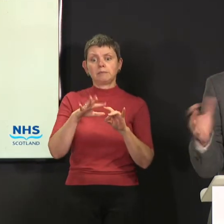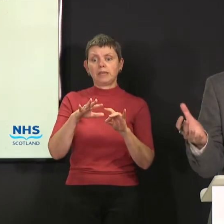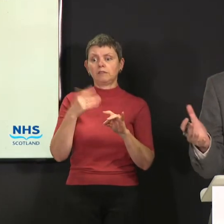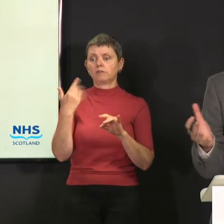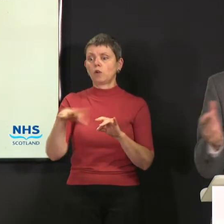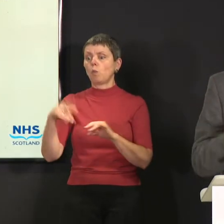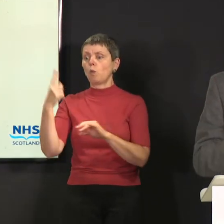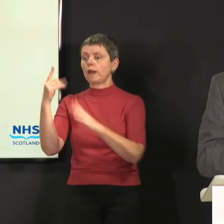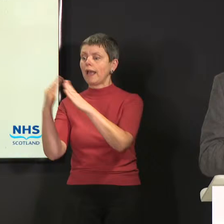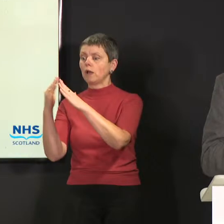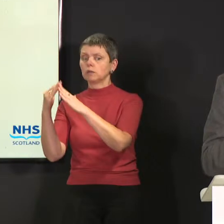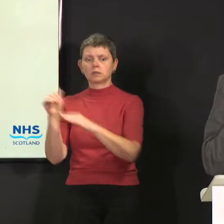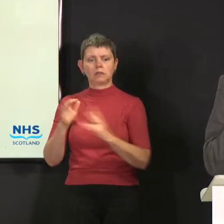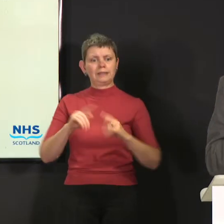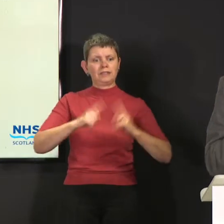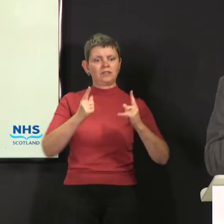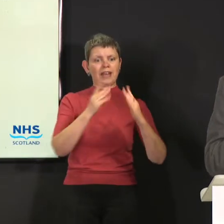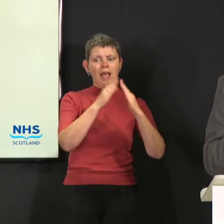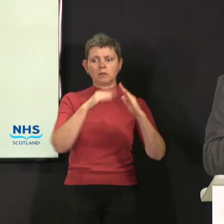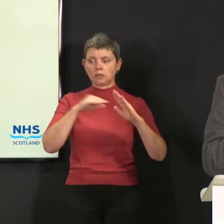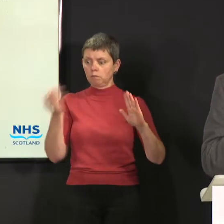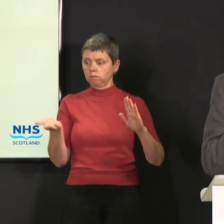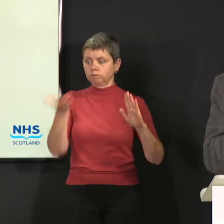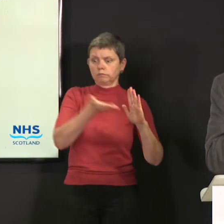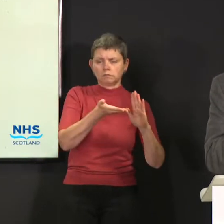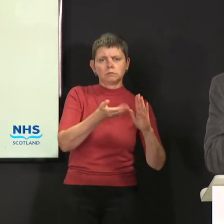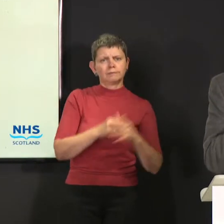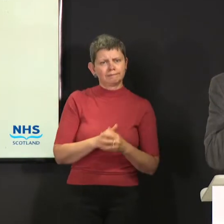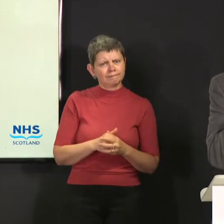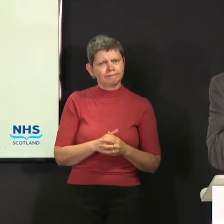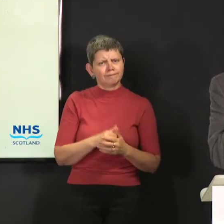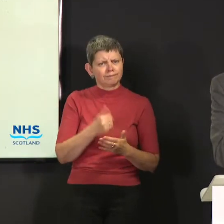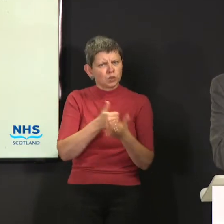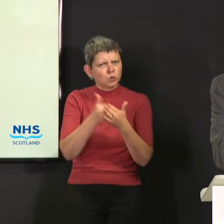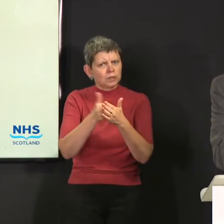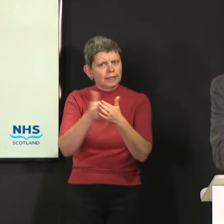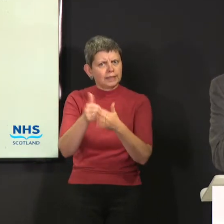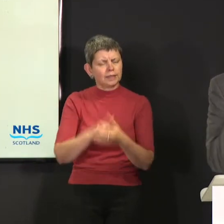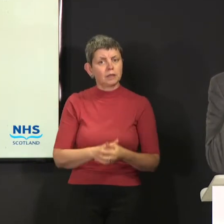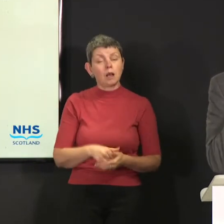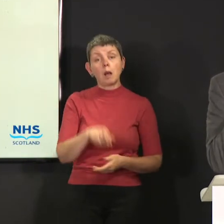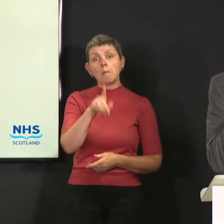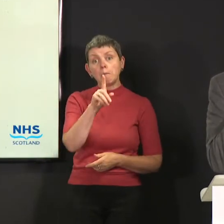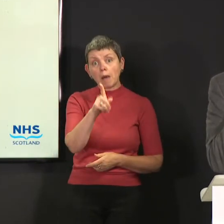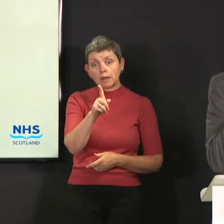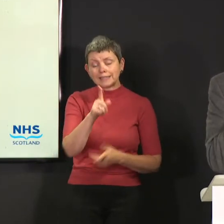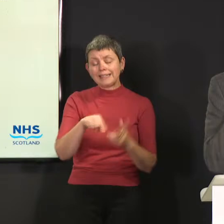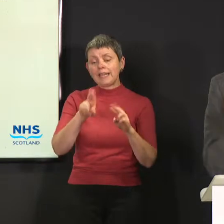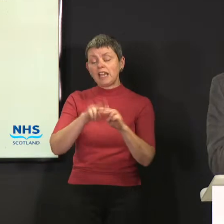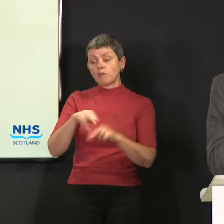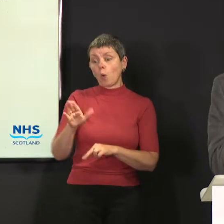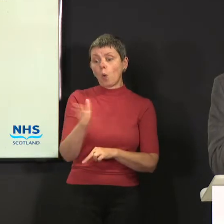to household. Unless all of these cases are from the hospital, and from a health care